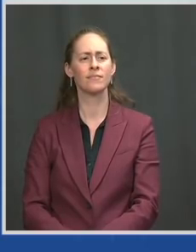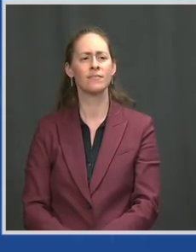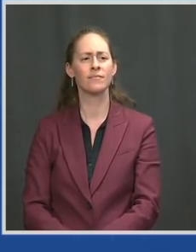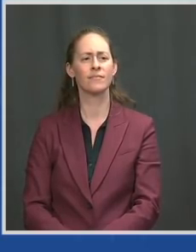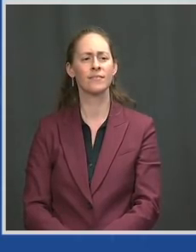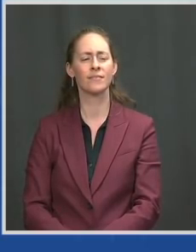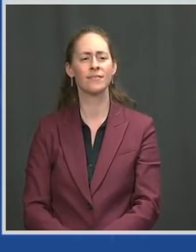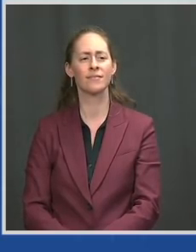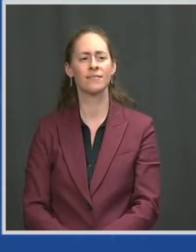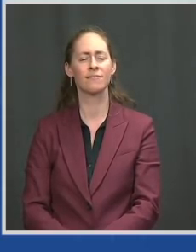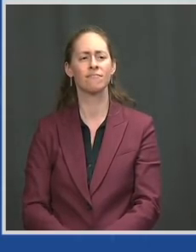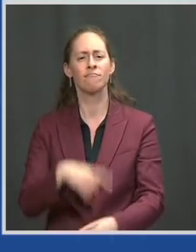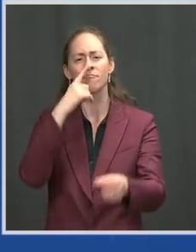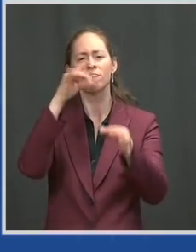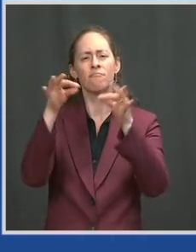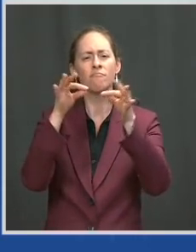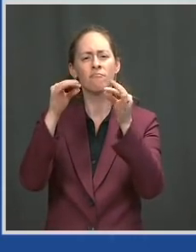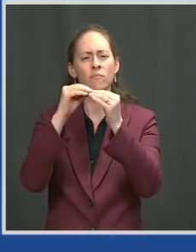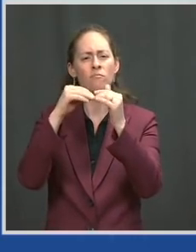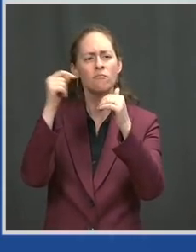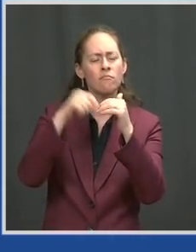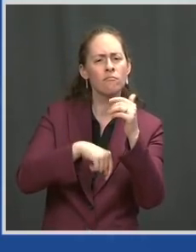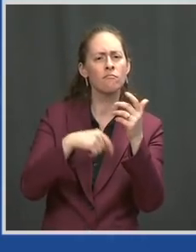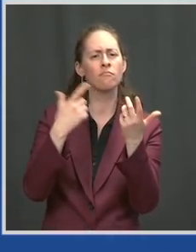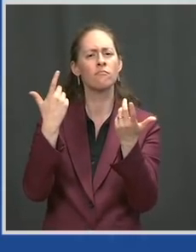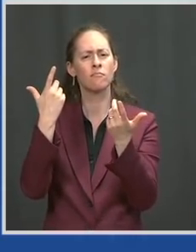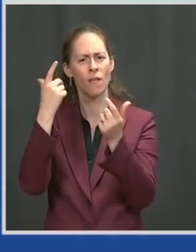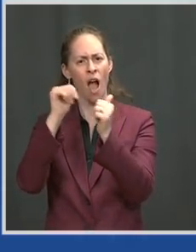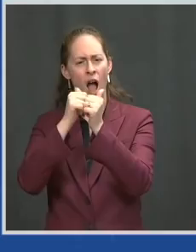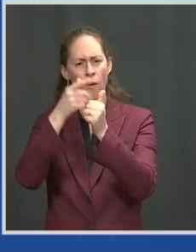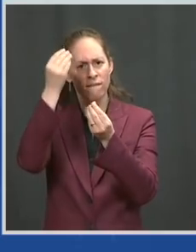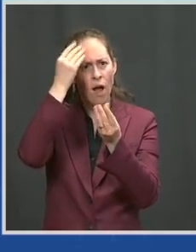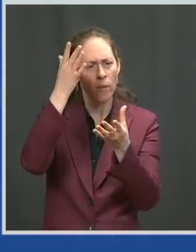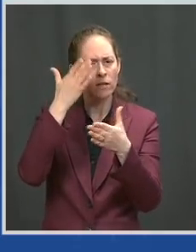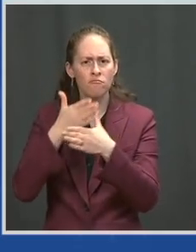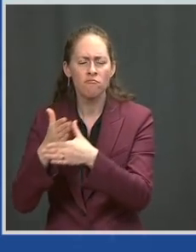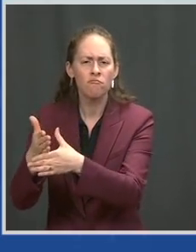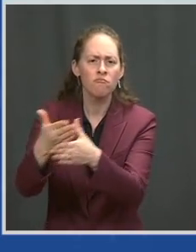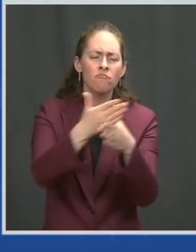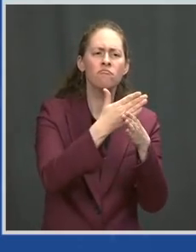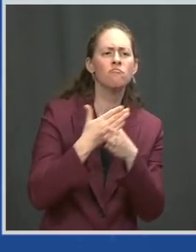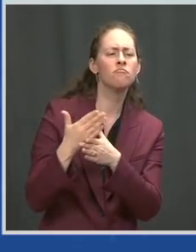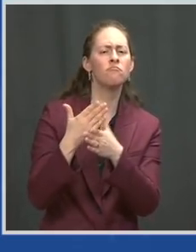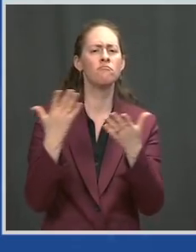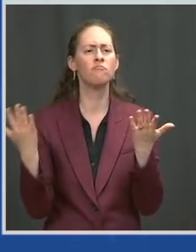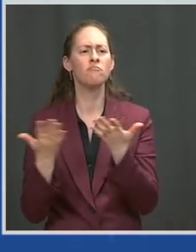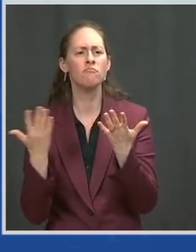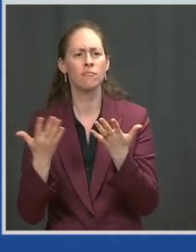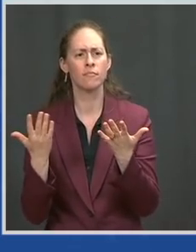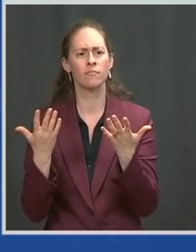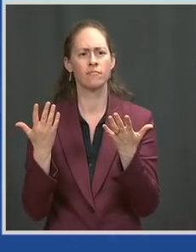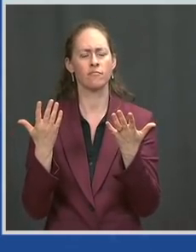give me your opinion on whether you think Lyft and -- and, you know, with these two outfits